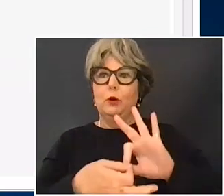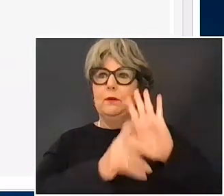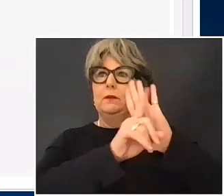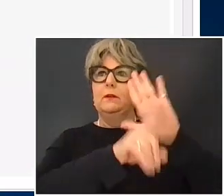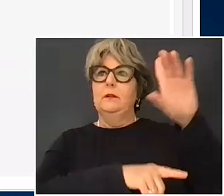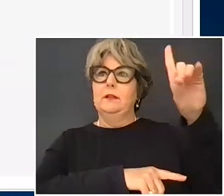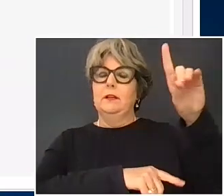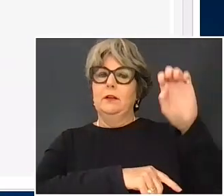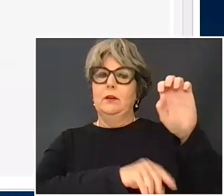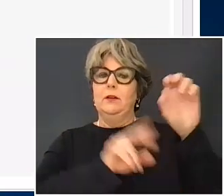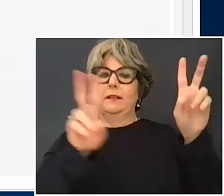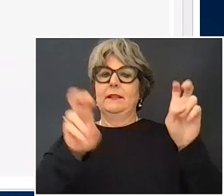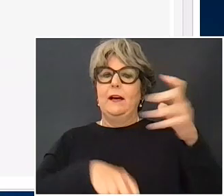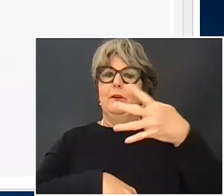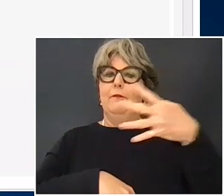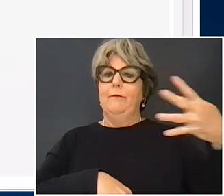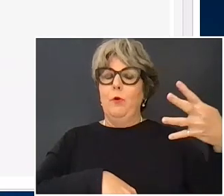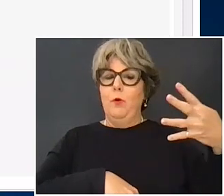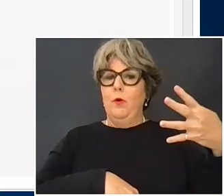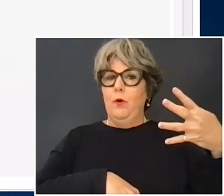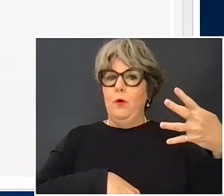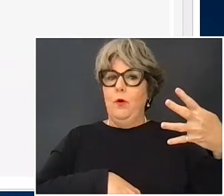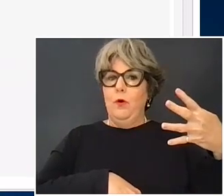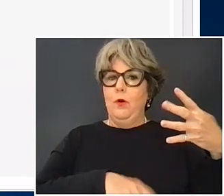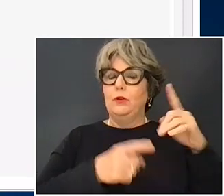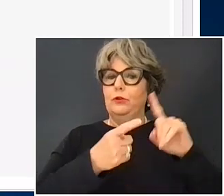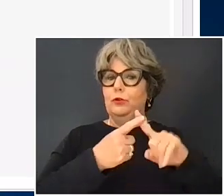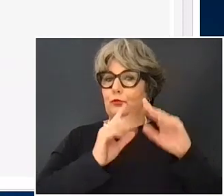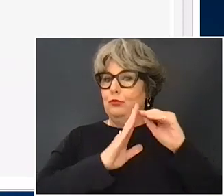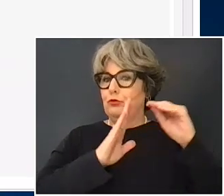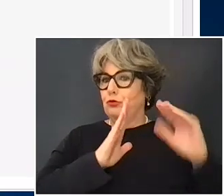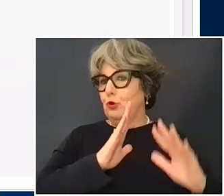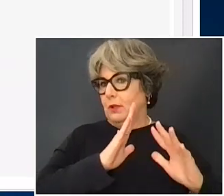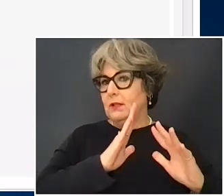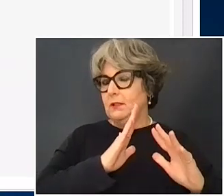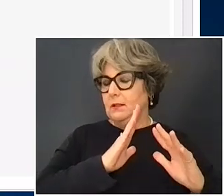IV eligible program to Title IV eligible students, which for example, would not